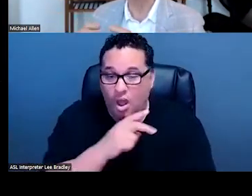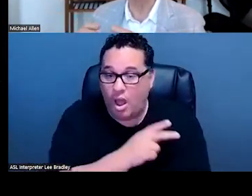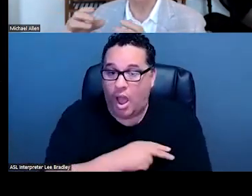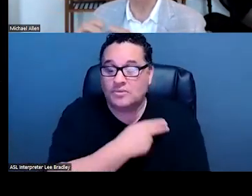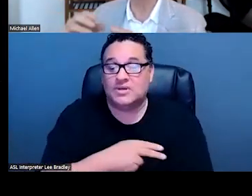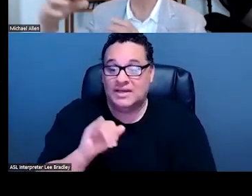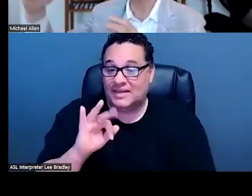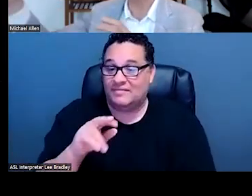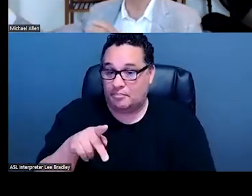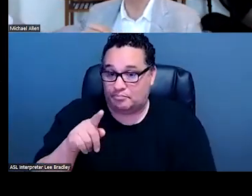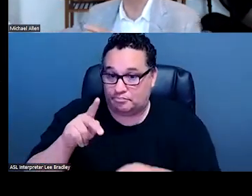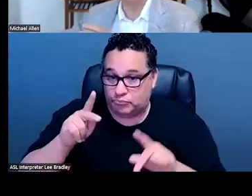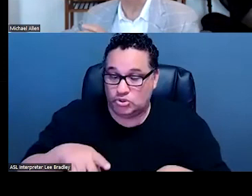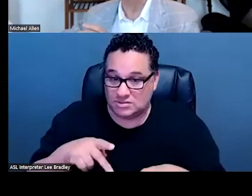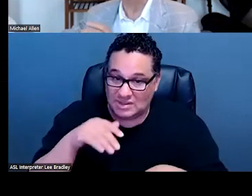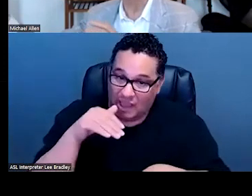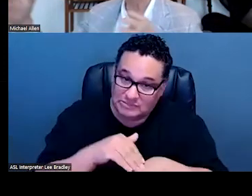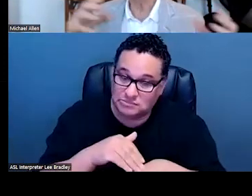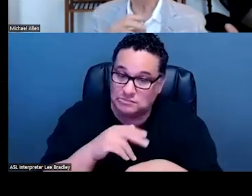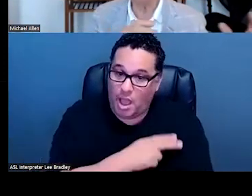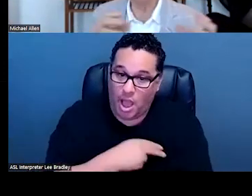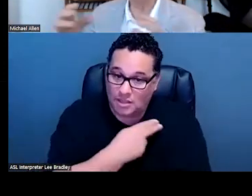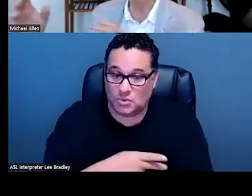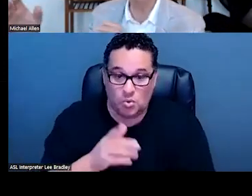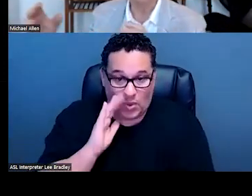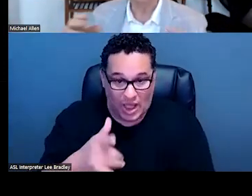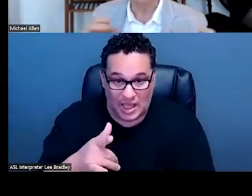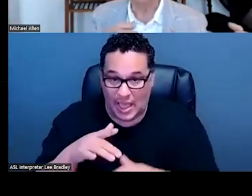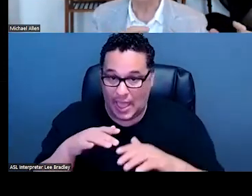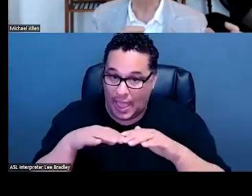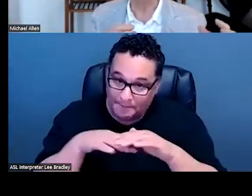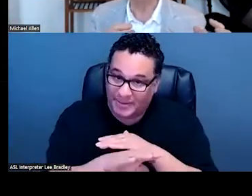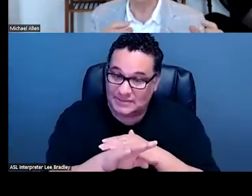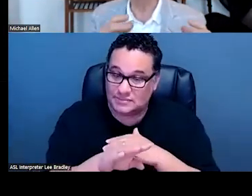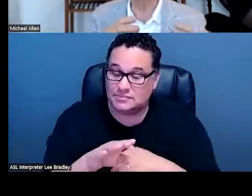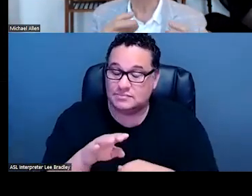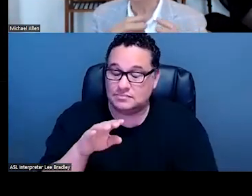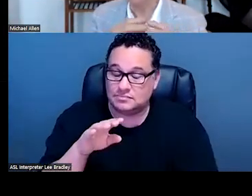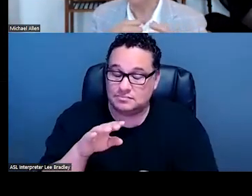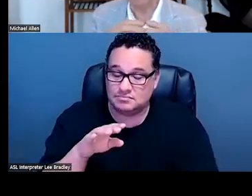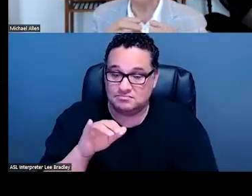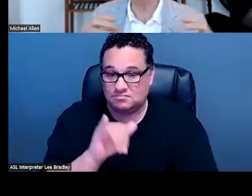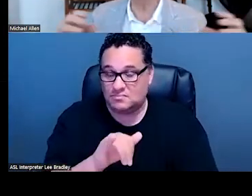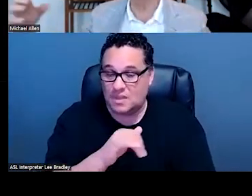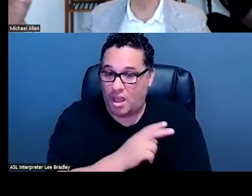ARE THEY GOING TO NEED TO BE ADMITTED TO THE HOSPITAL? AND SO, IT HELPS THE ENTIRE SYSTEM,